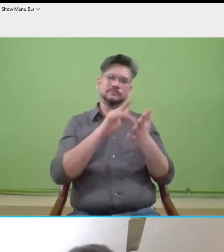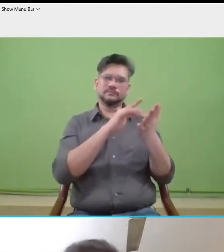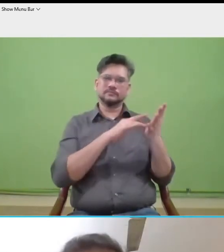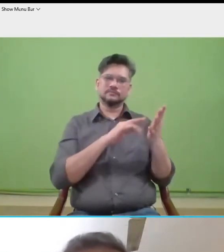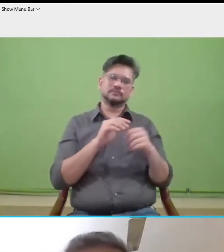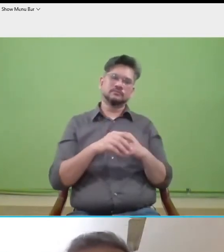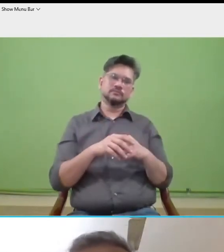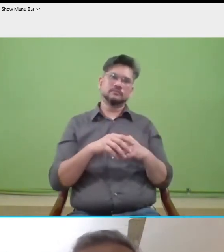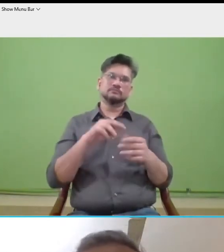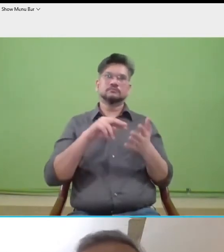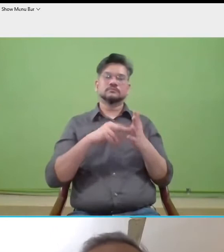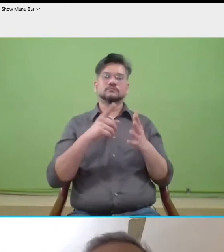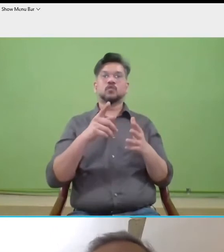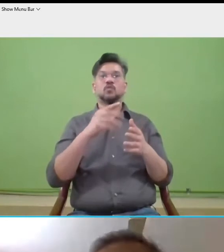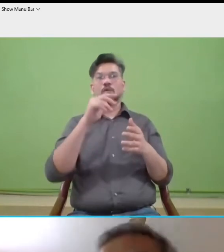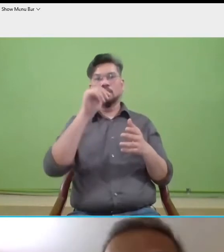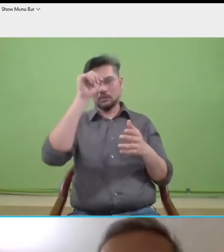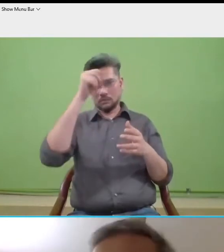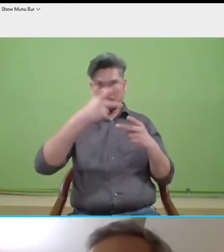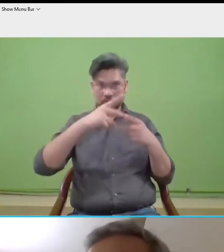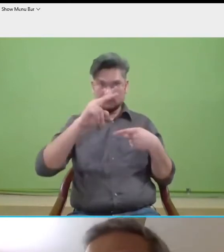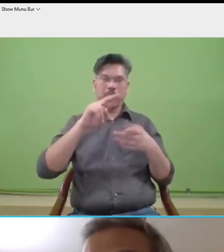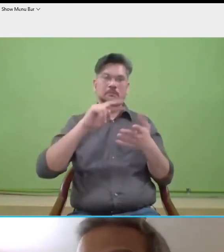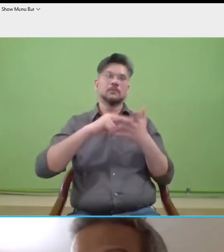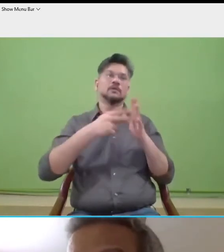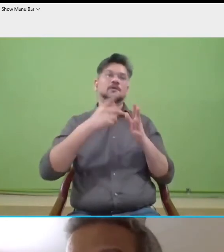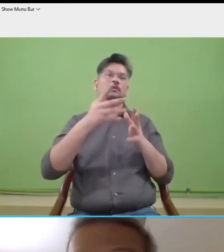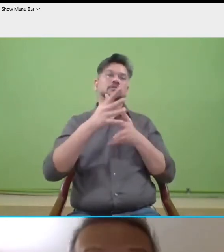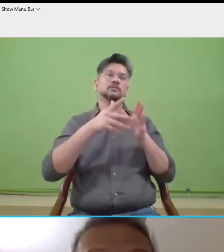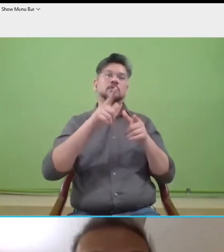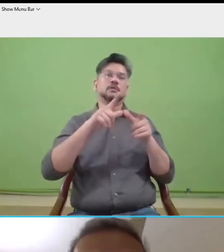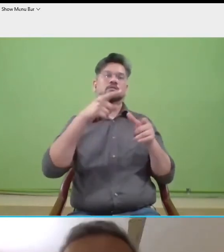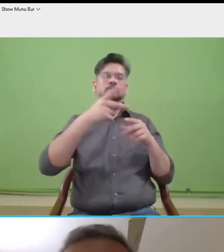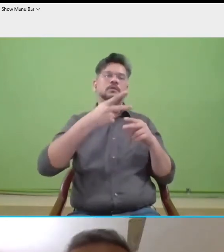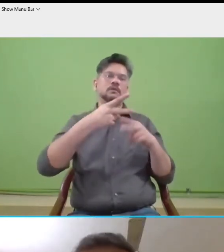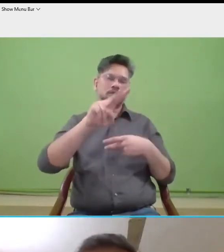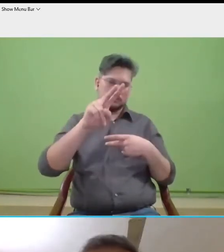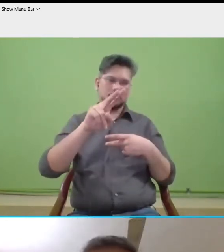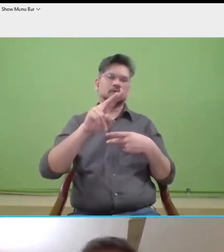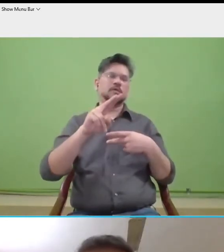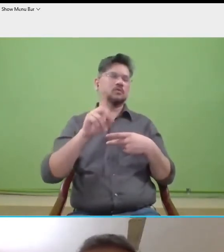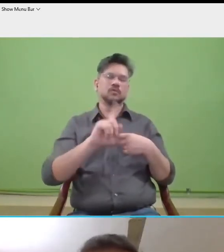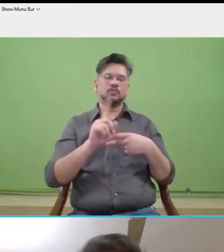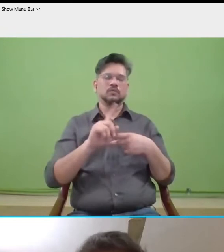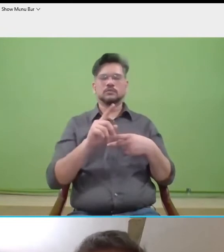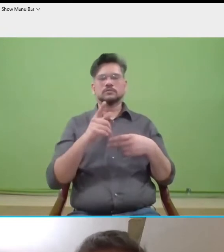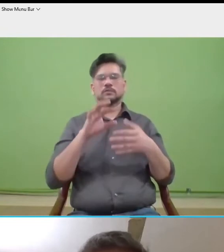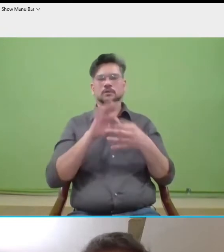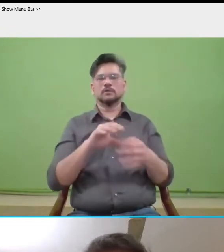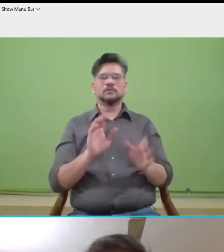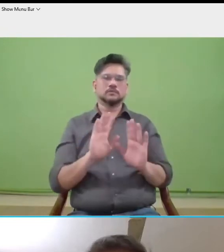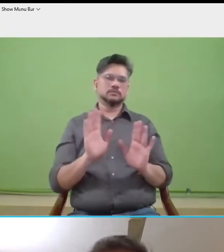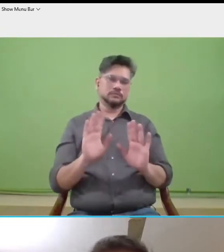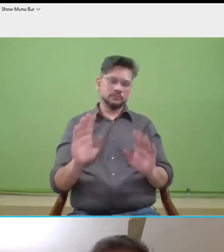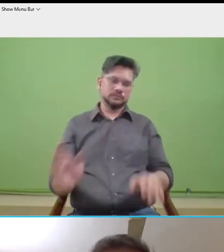like that therefore whoever is speaking or whoever is signing in north India will have this okay no